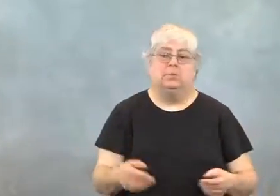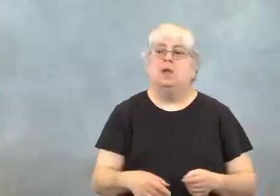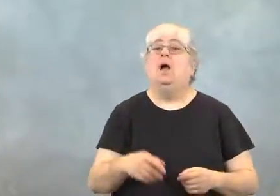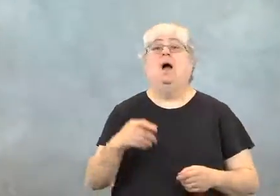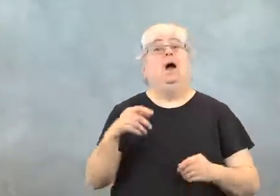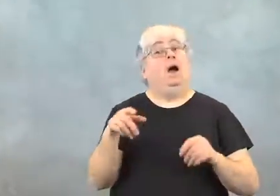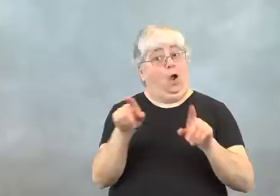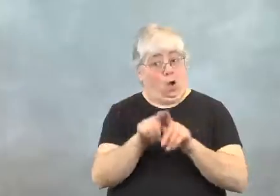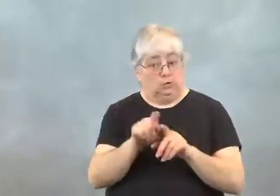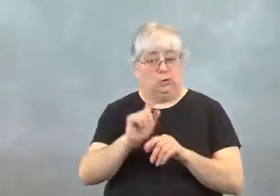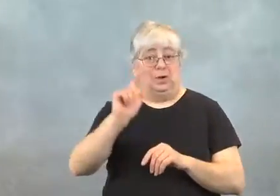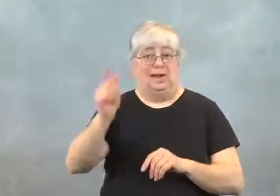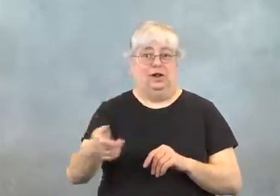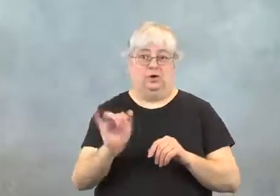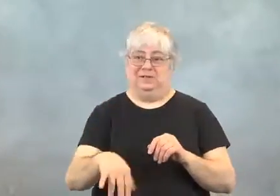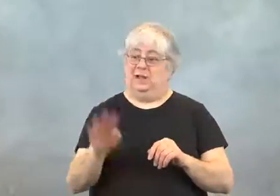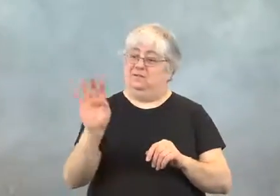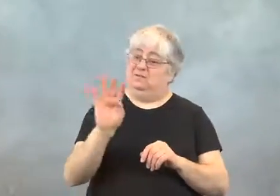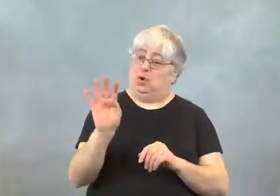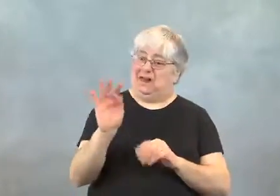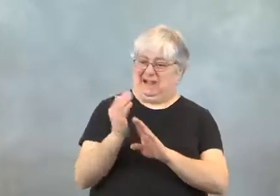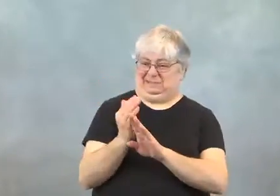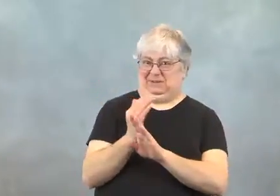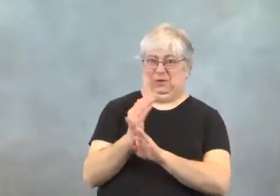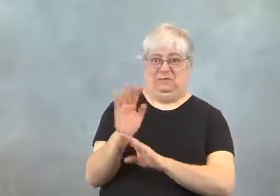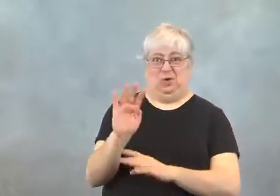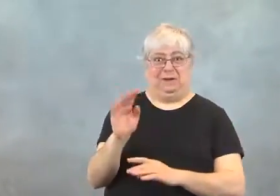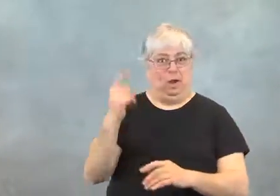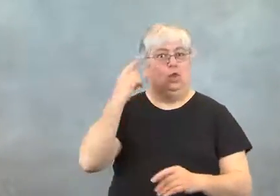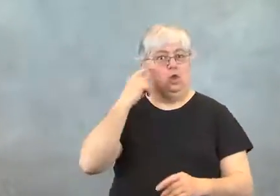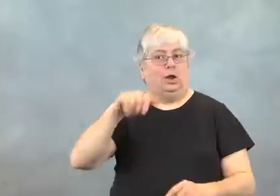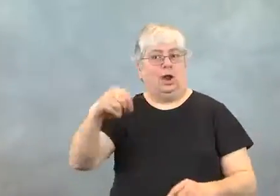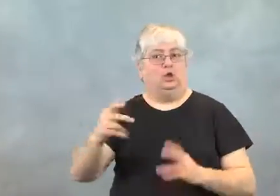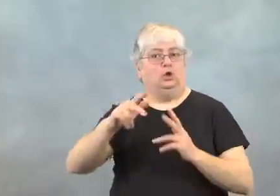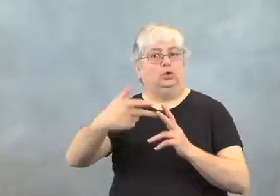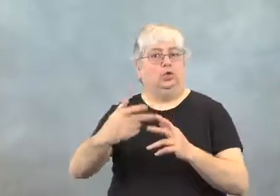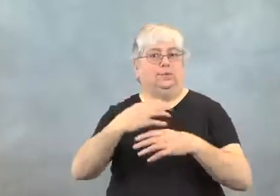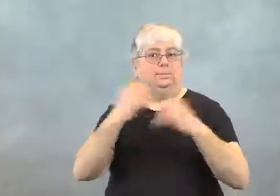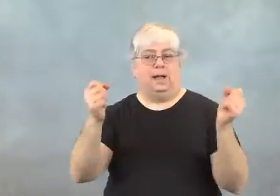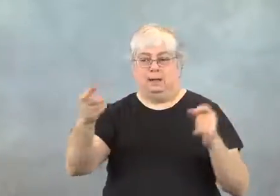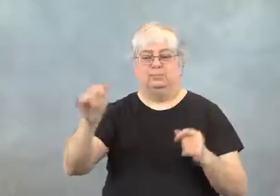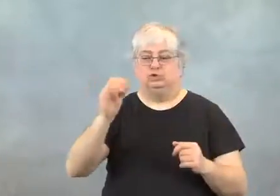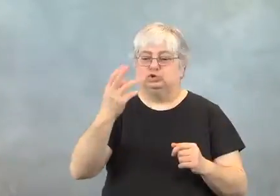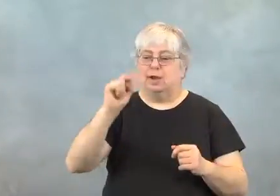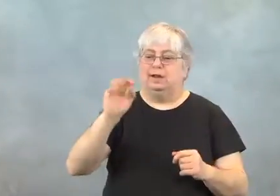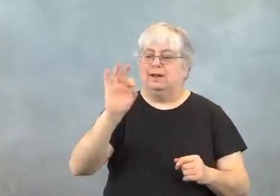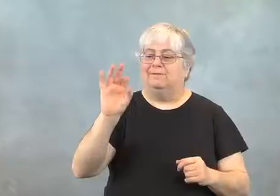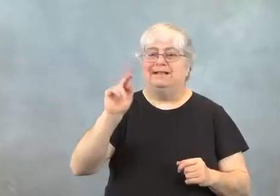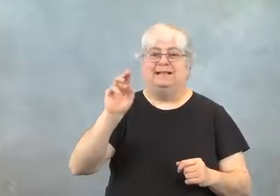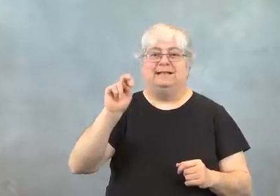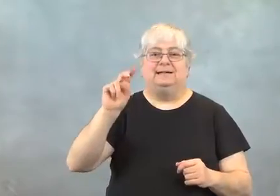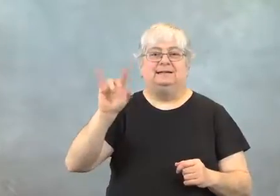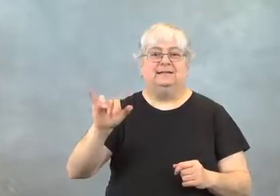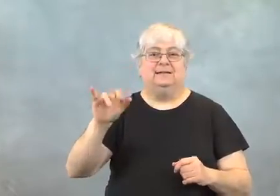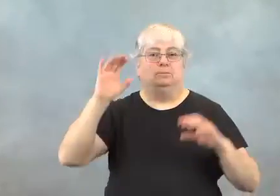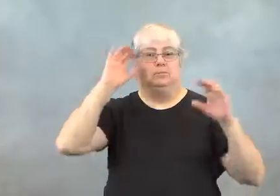There was believed to be a third bombing just before 4 pm